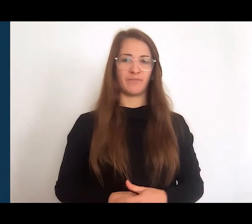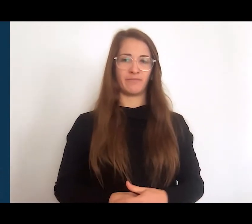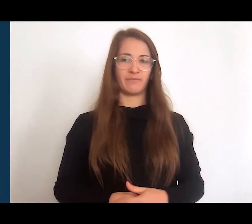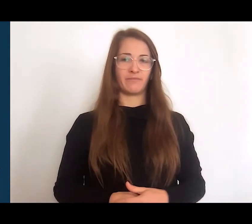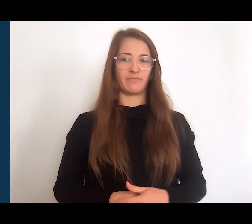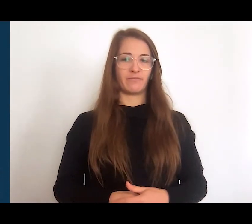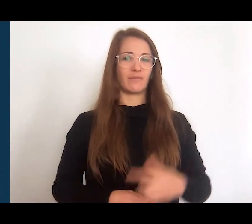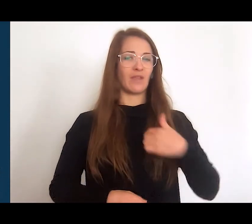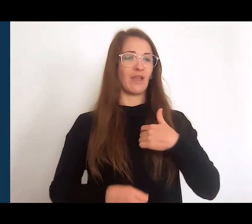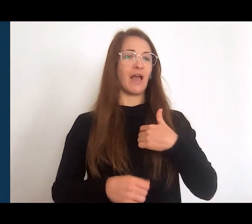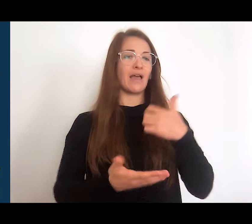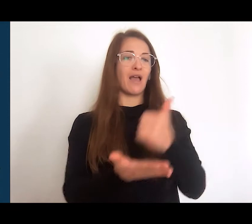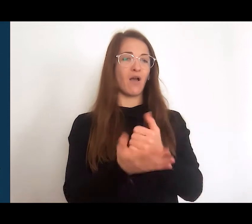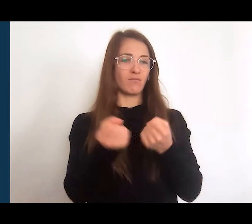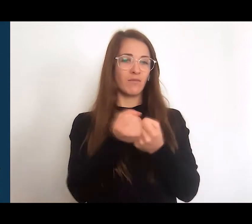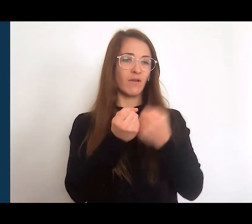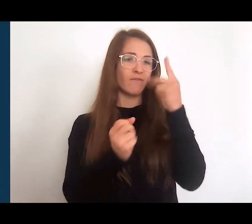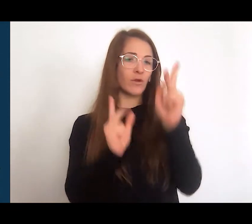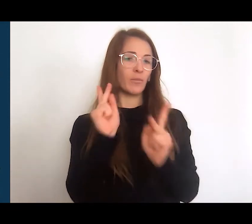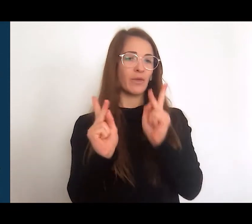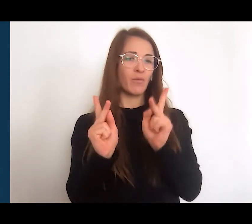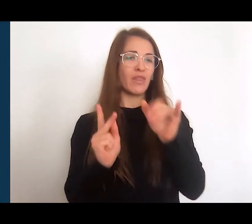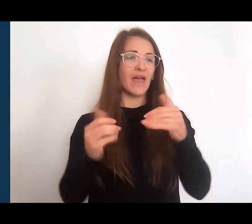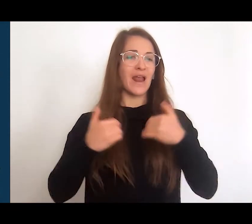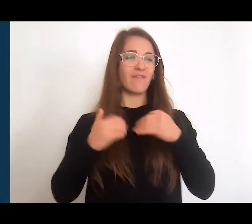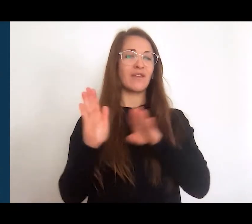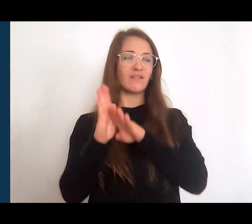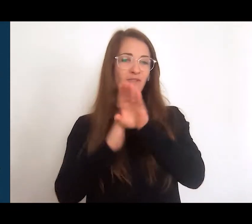BLAZER. I HELP ADVOCATE FOR INDIVIDUALS